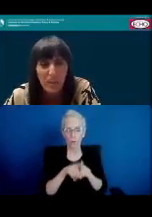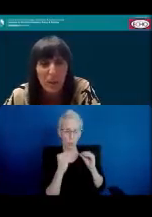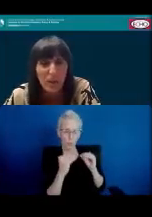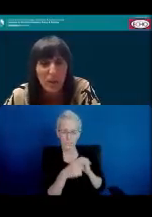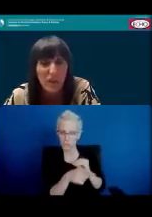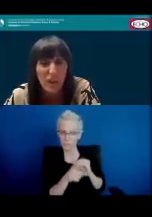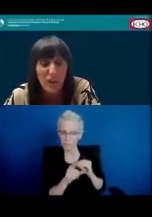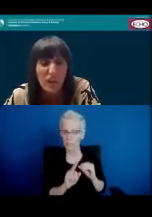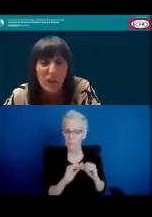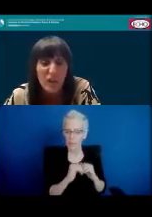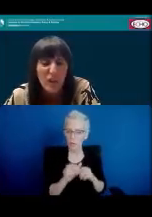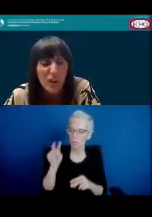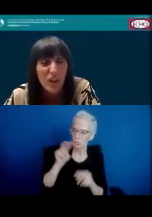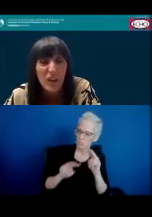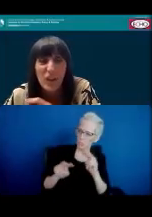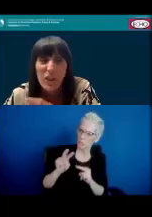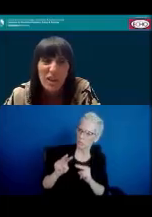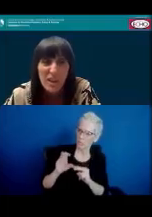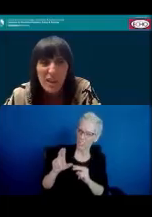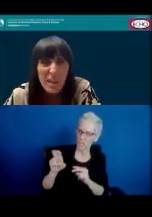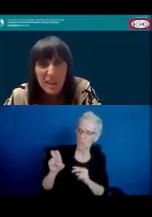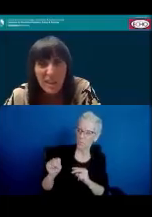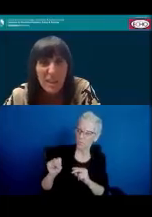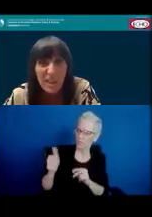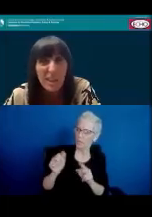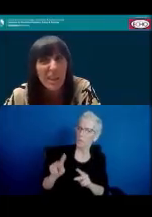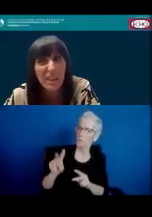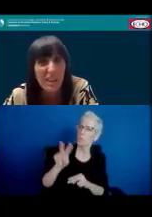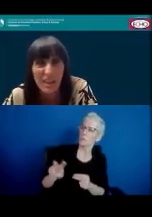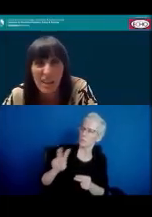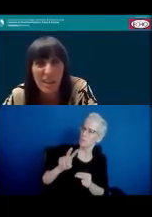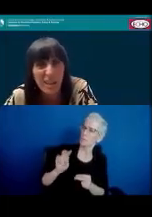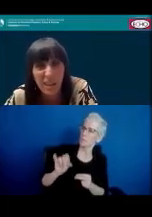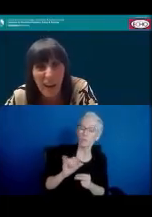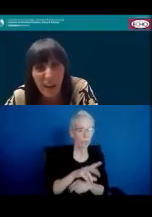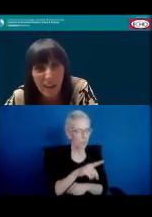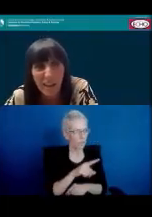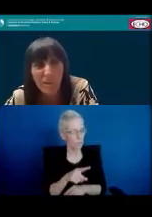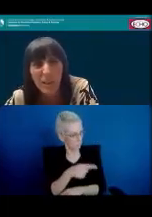person's cues. So do you see when sister doesn't like when